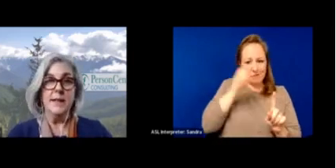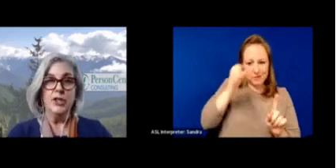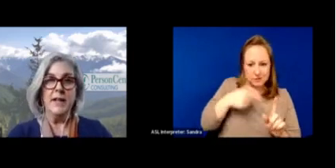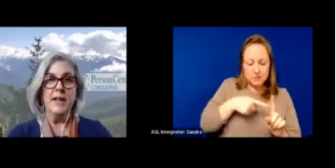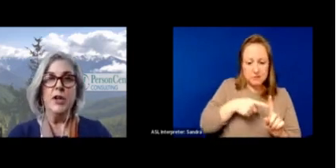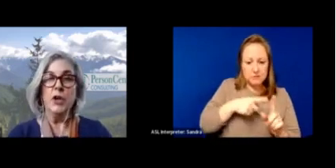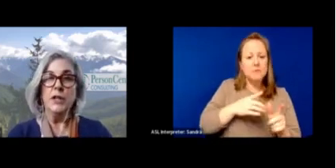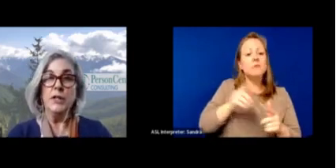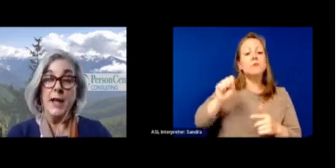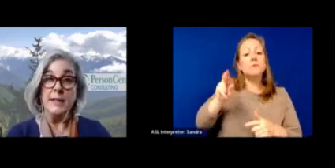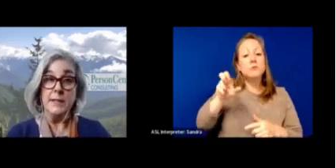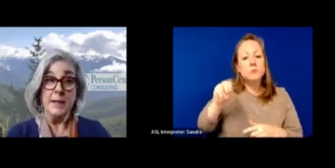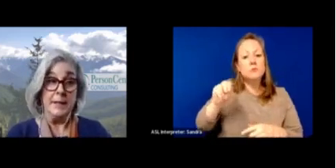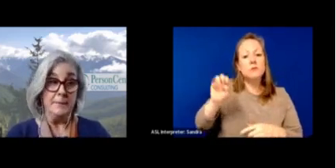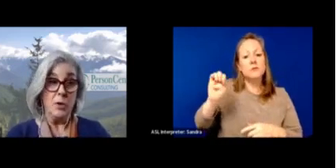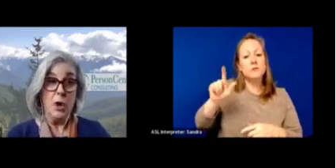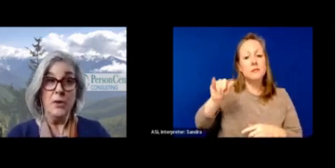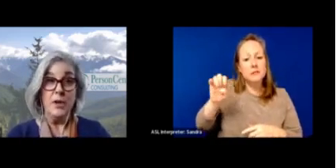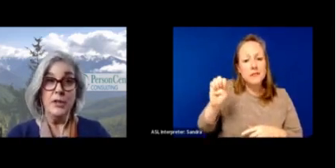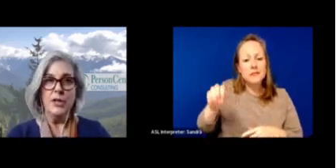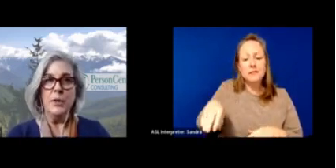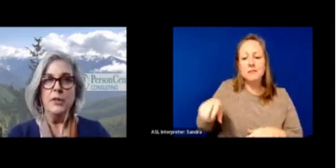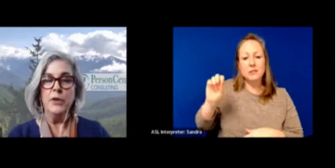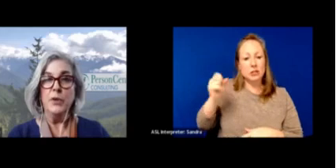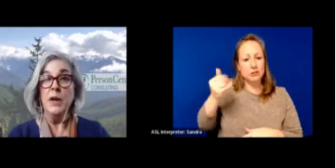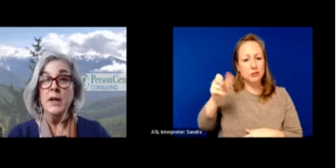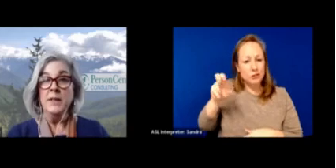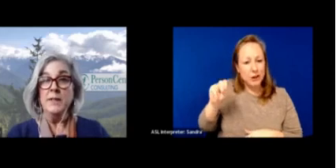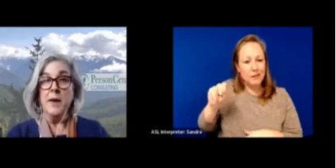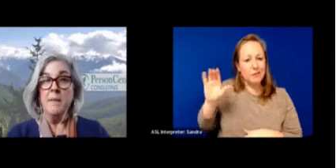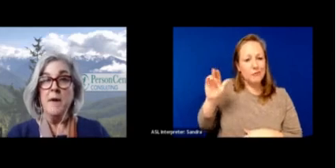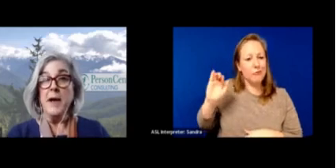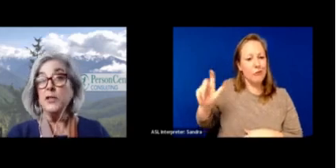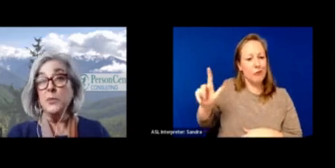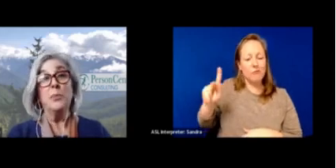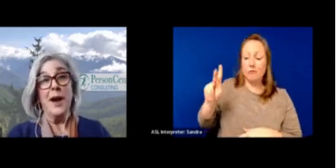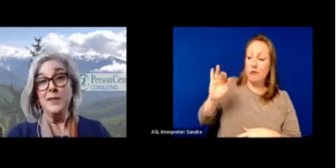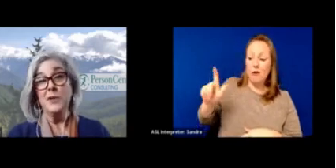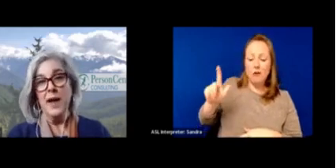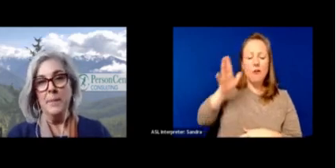why does it matter? Why are we really even talking about this? Well, you know, there's a couple